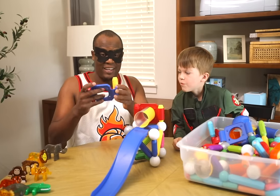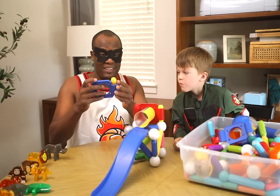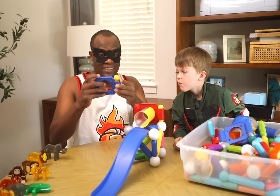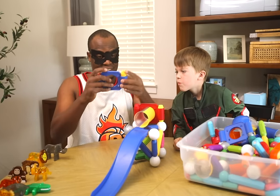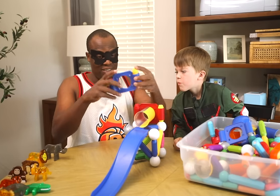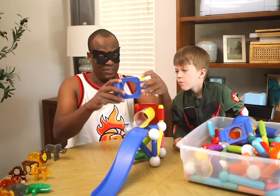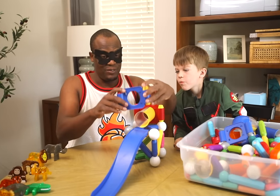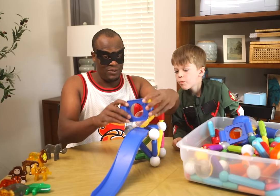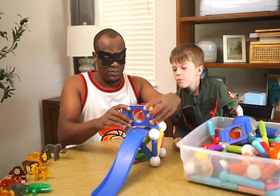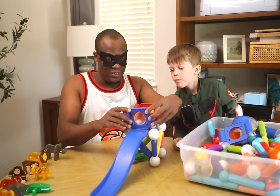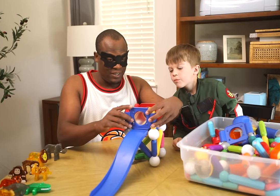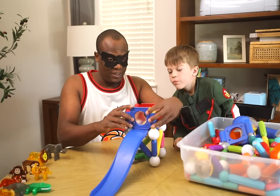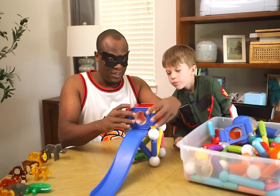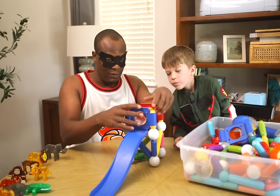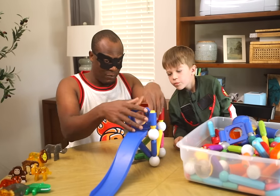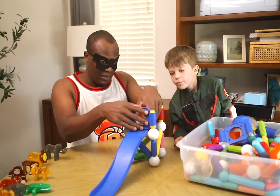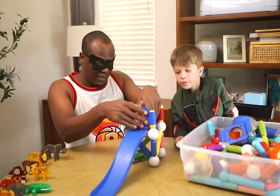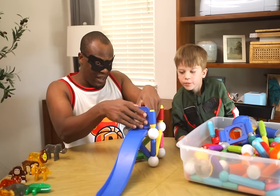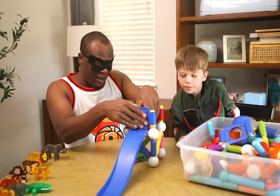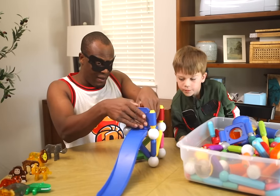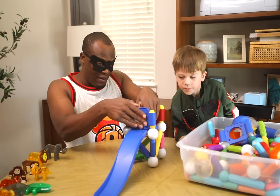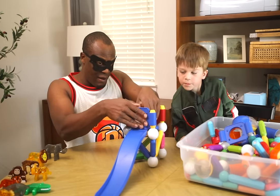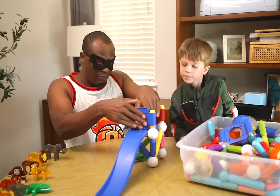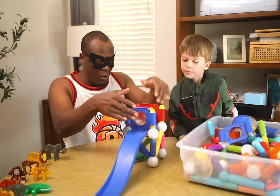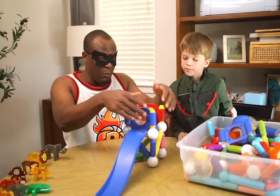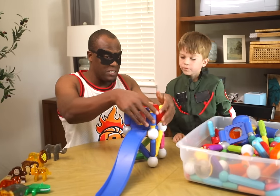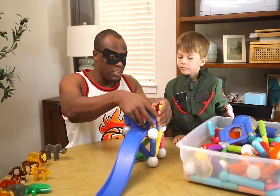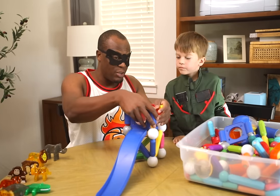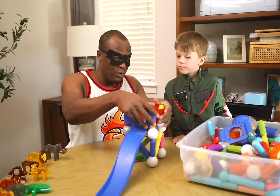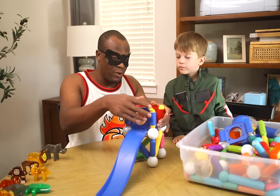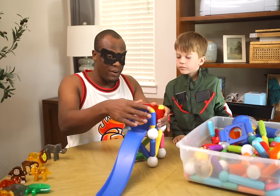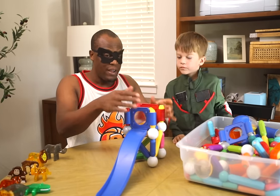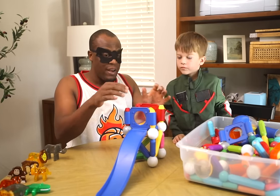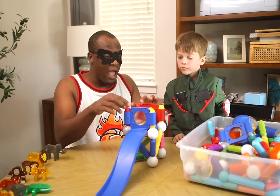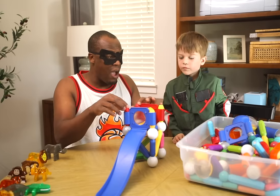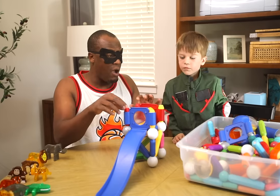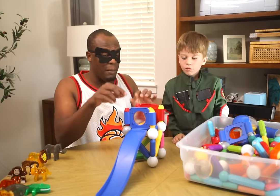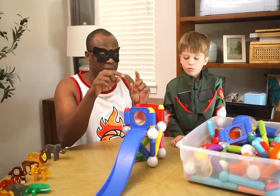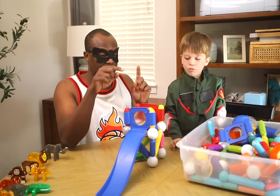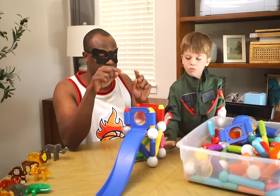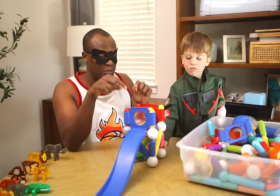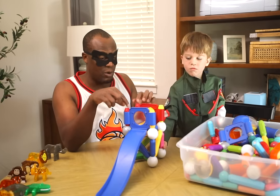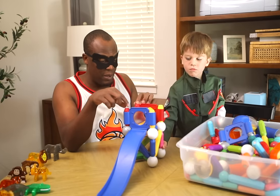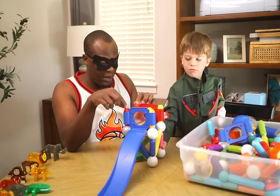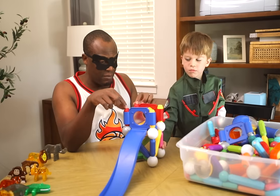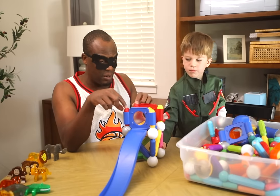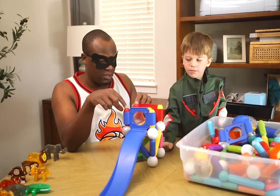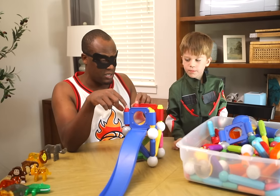And we put that there and boom is secure. Now I'm going to need some more magnet balls